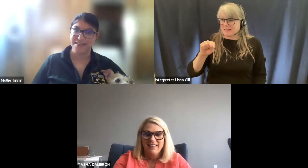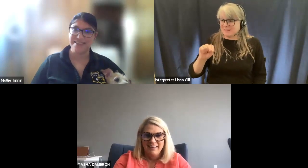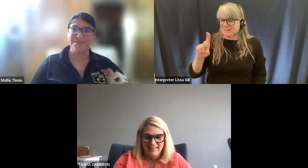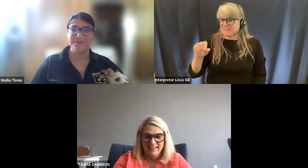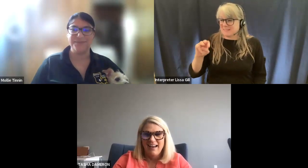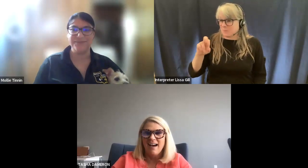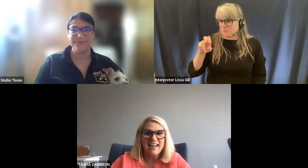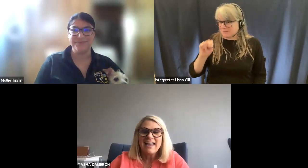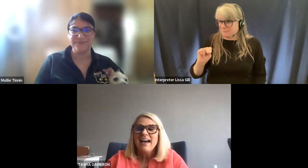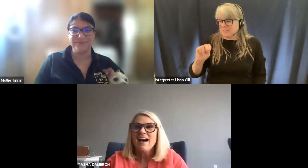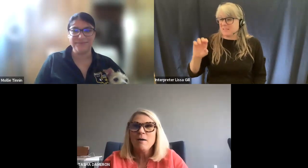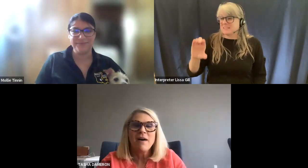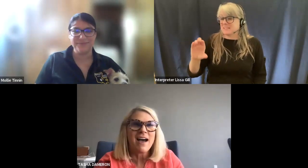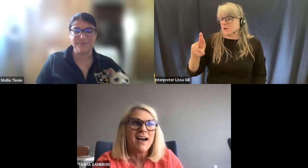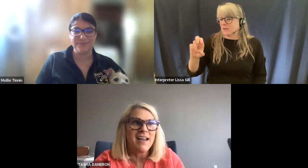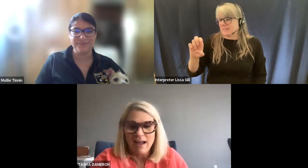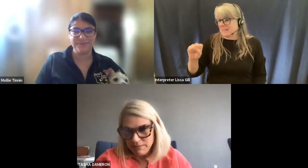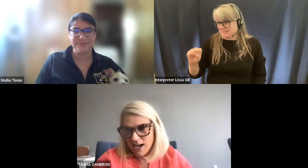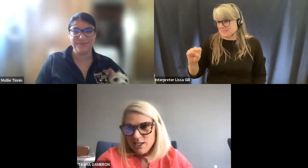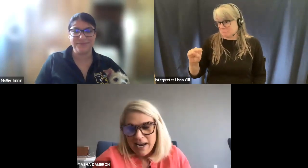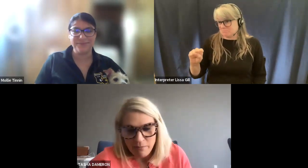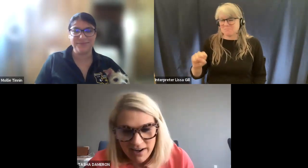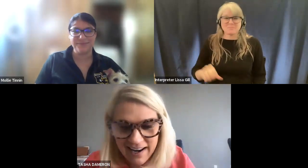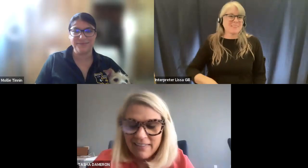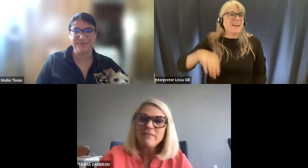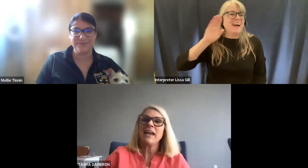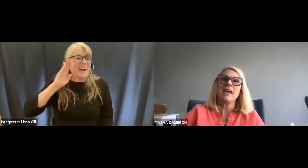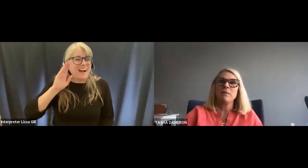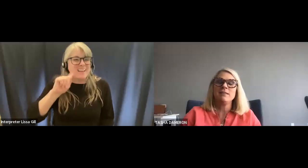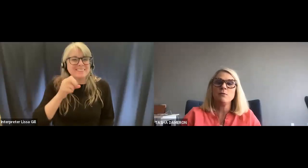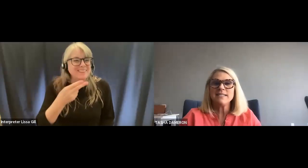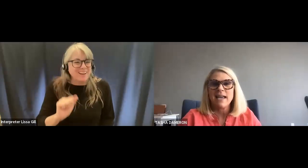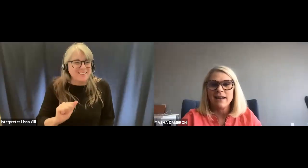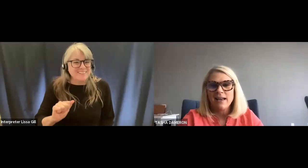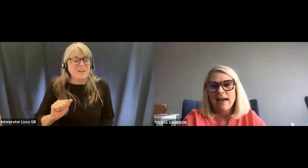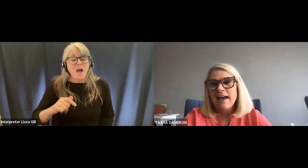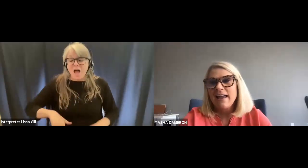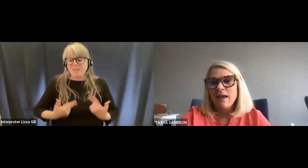Hi, I am Tasha Dameron and I live in Hammond, Louisiana.